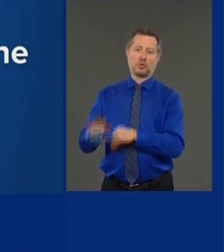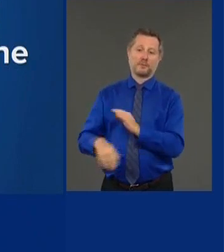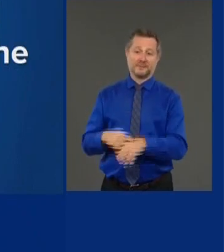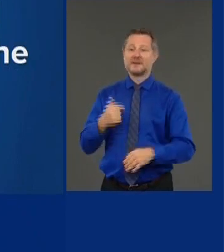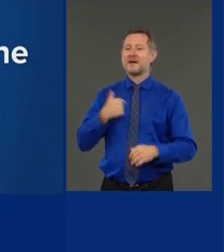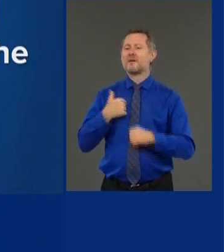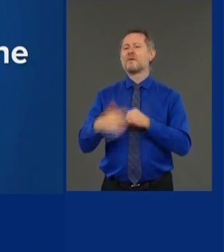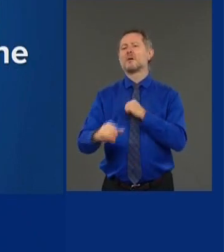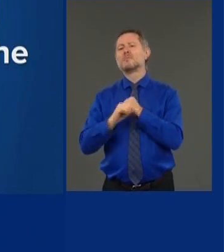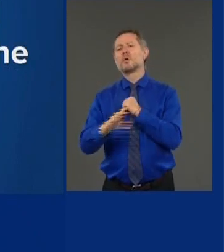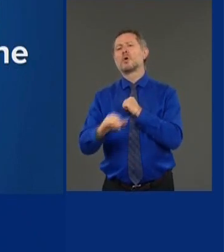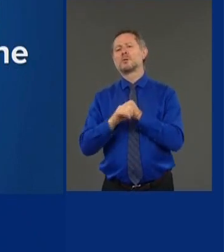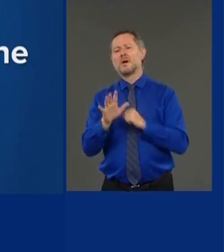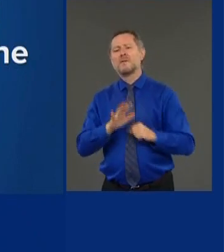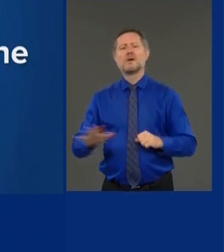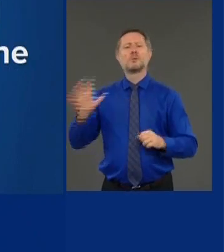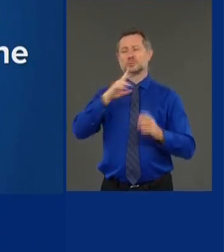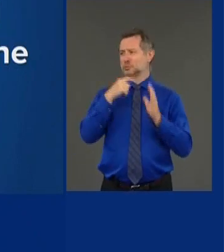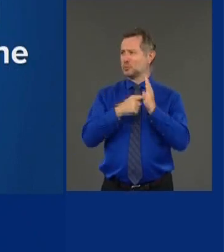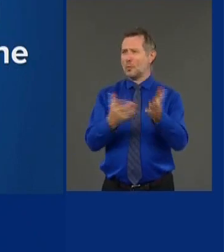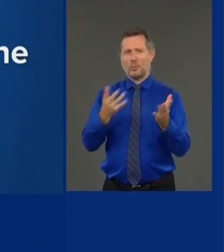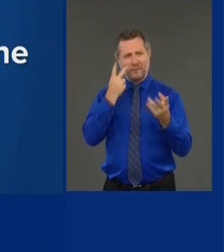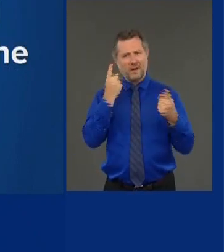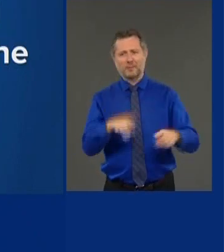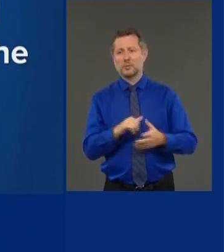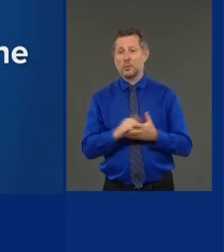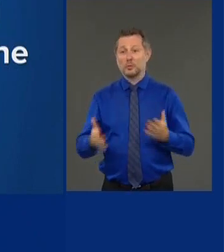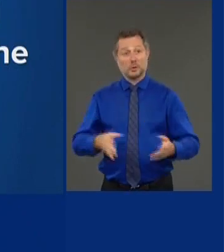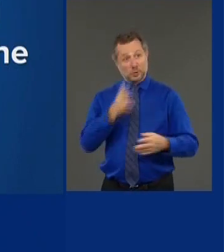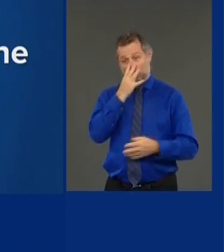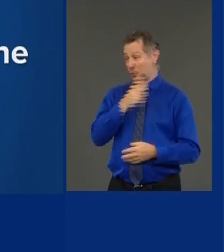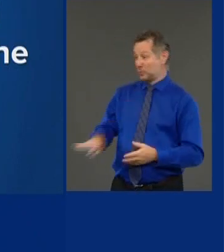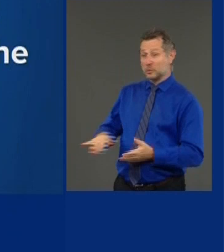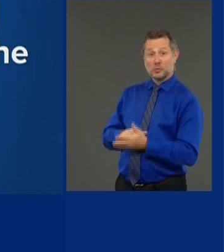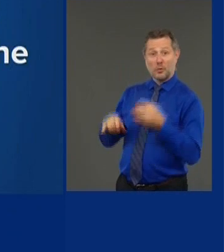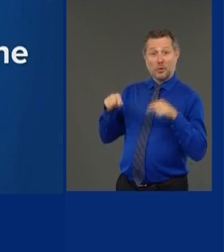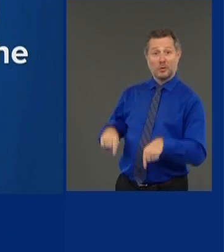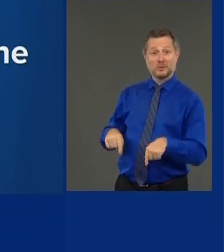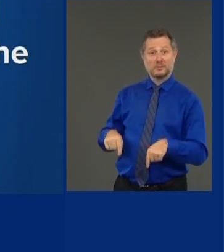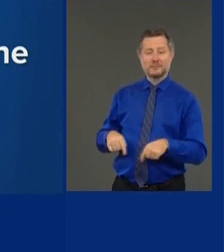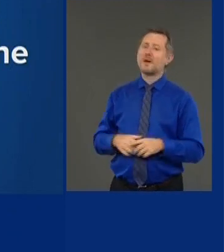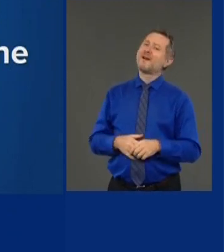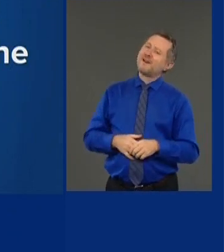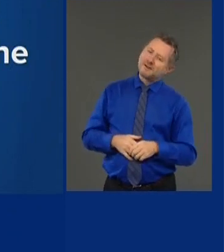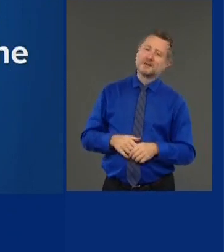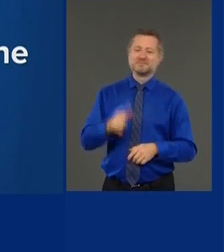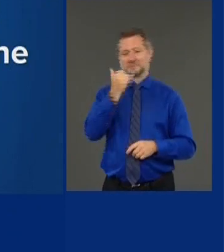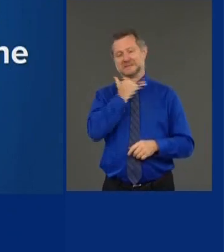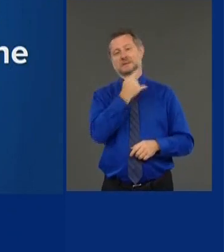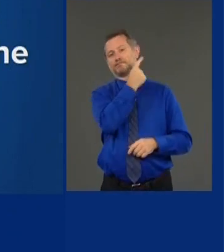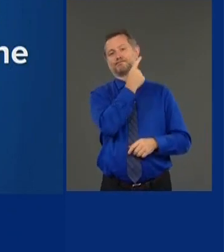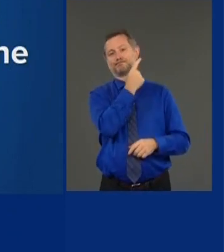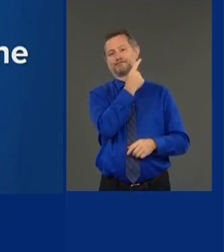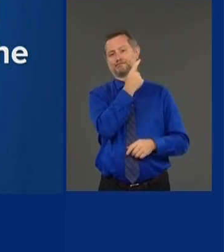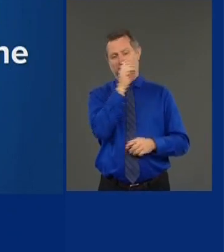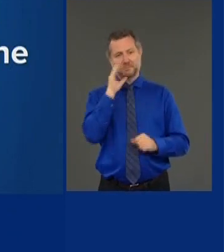IT WAS A MISTAKE TO DENY THE REALITY THAT HAPPENED IN NEW YORK THAT WAS BROADCAST ACROSS THE COUNTRY.